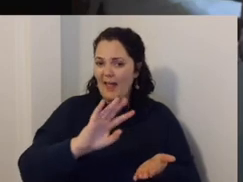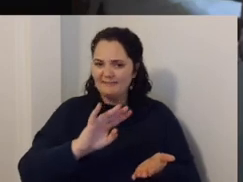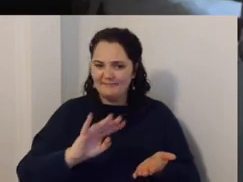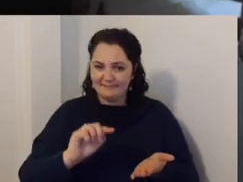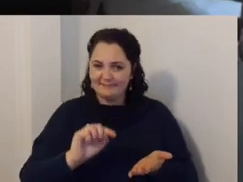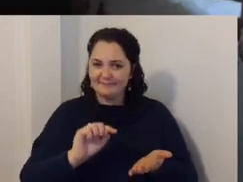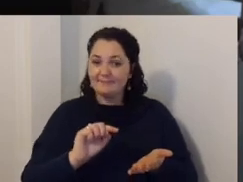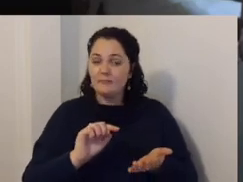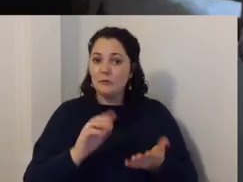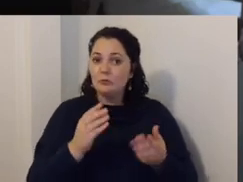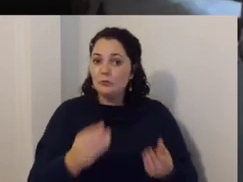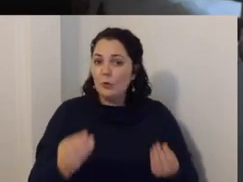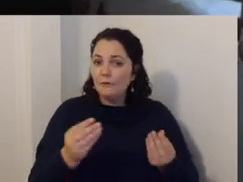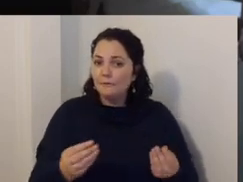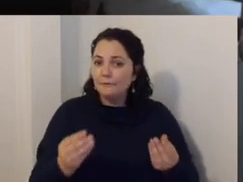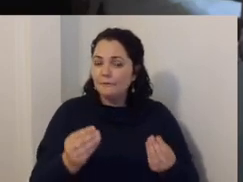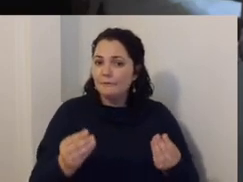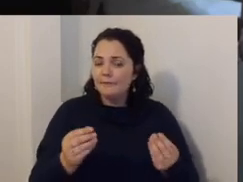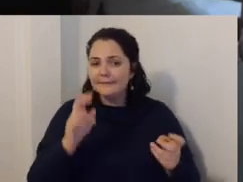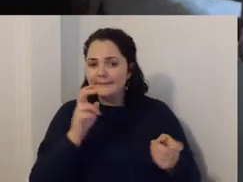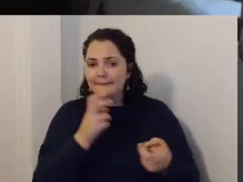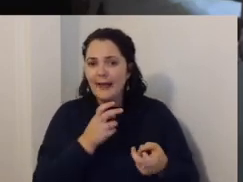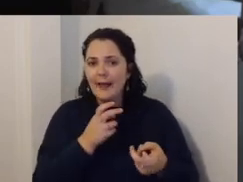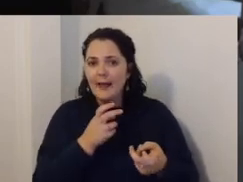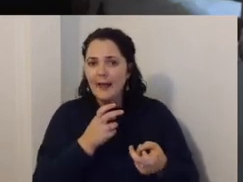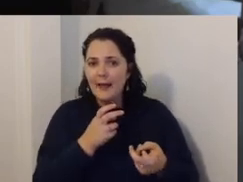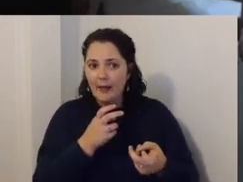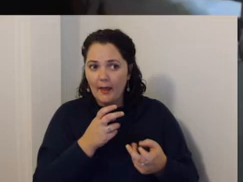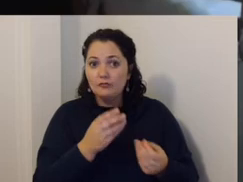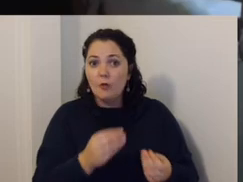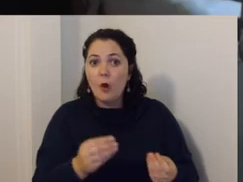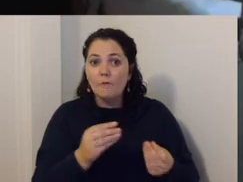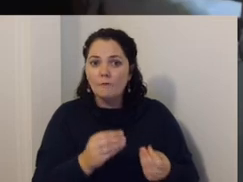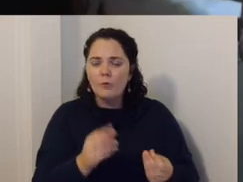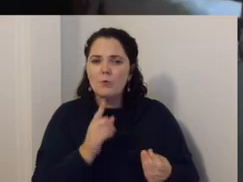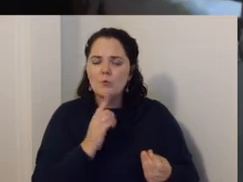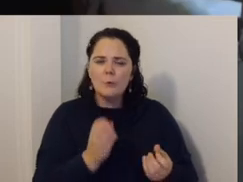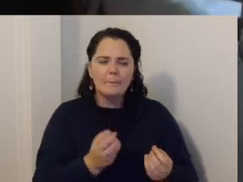you're using a really nice soft dark pencil that'll emphasize that light line even more